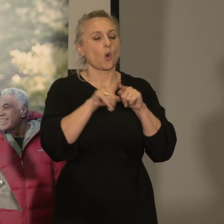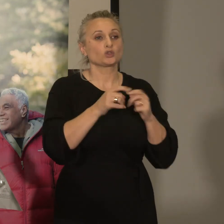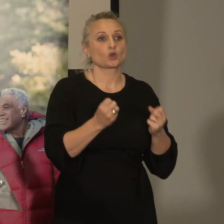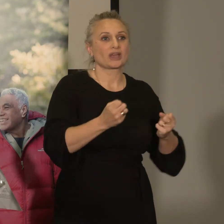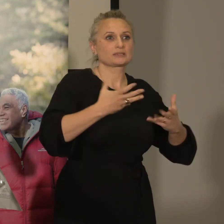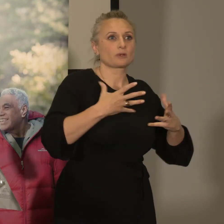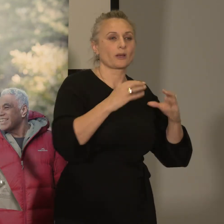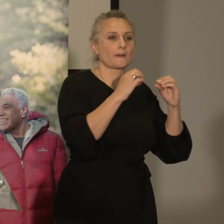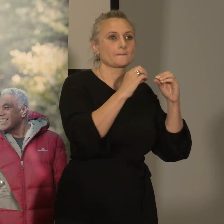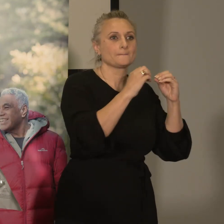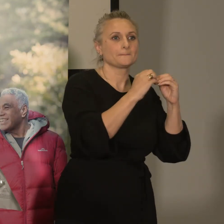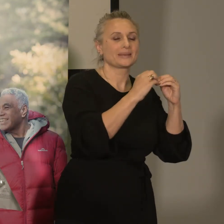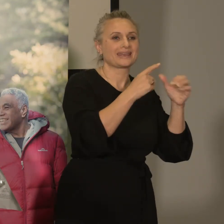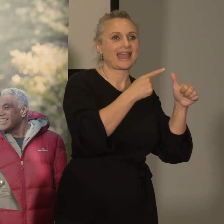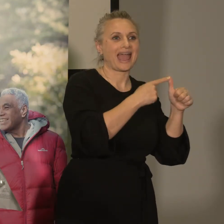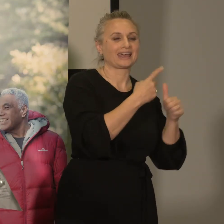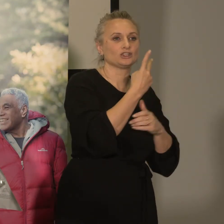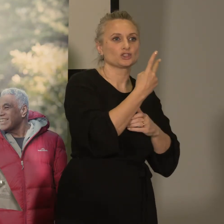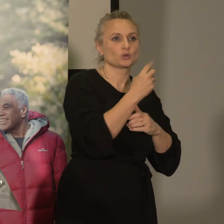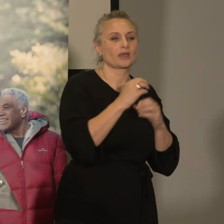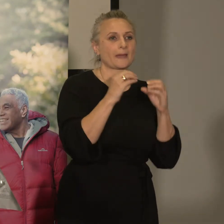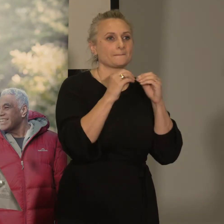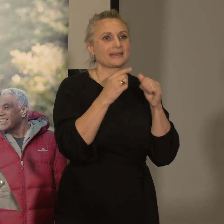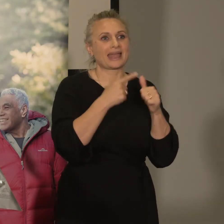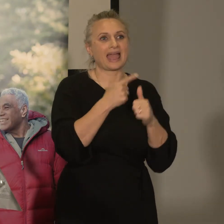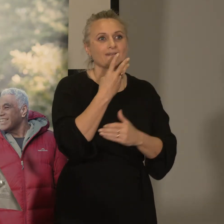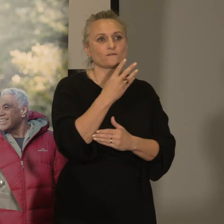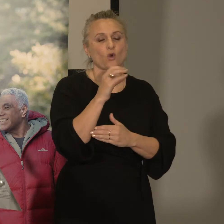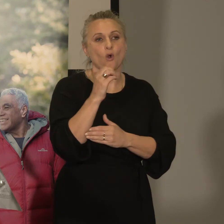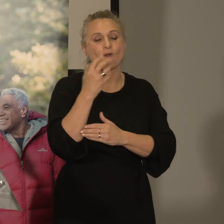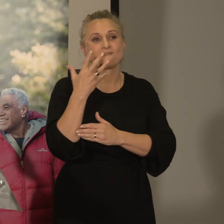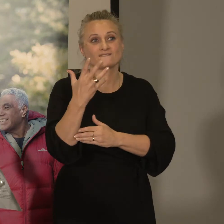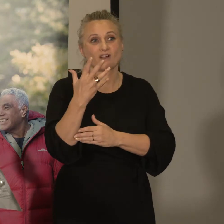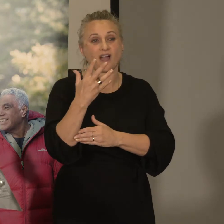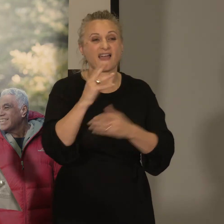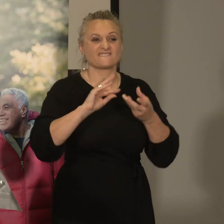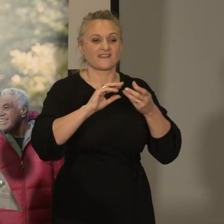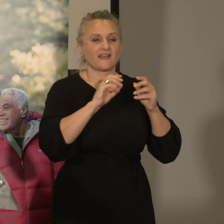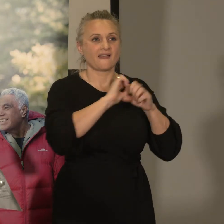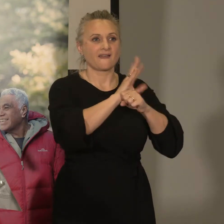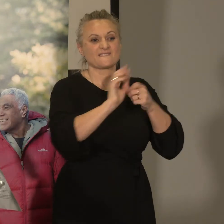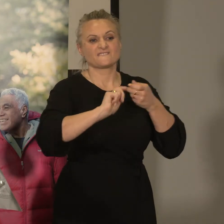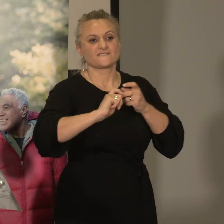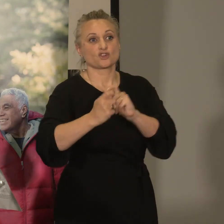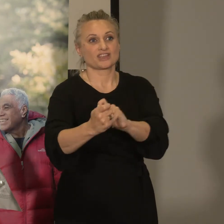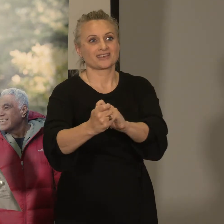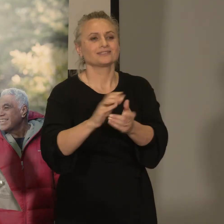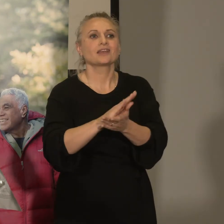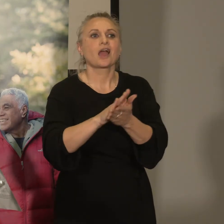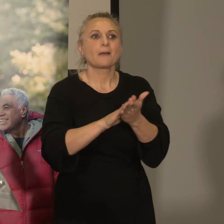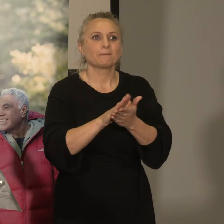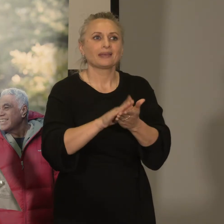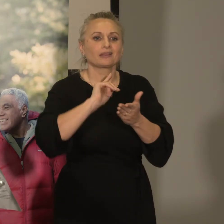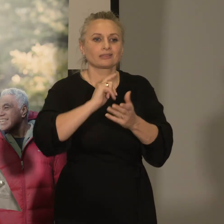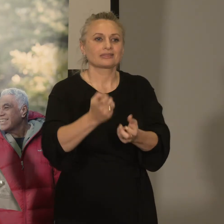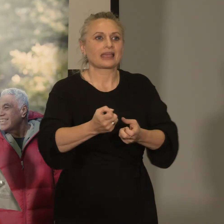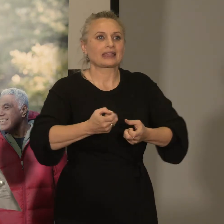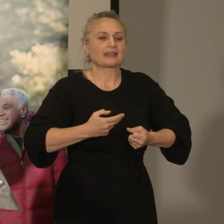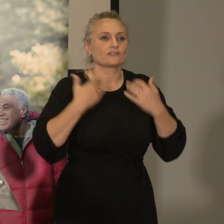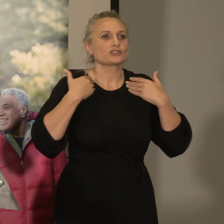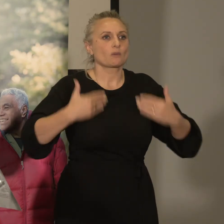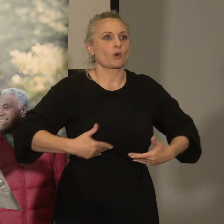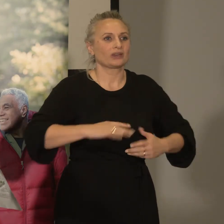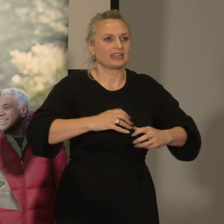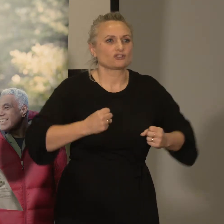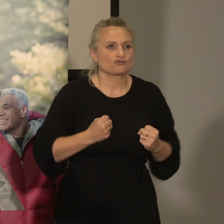been exposure to the BA.2 and